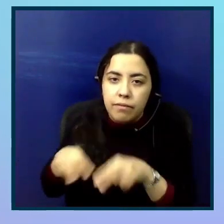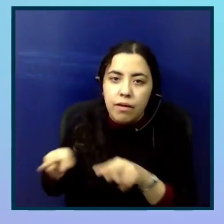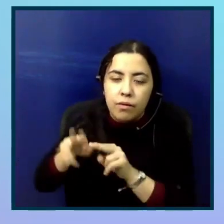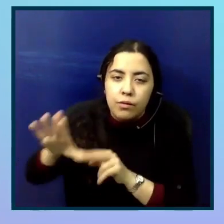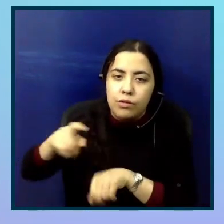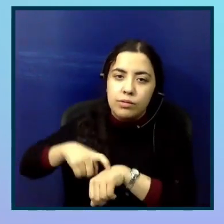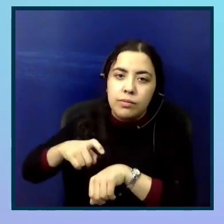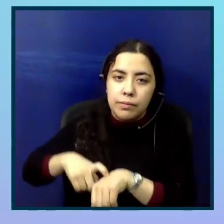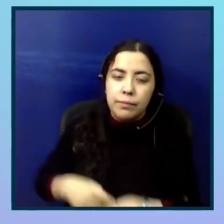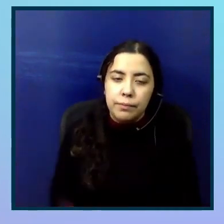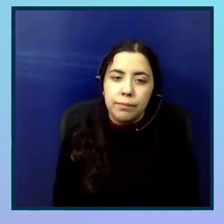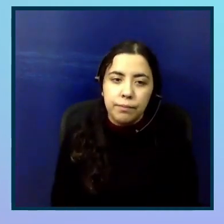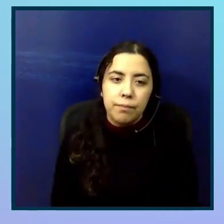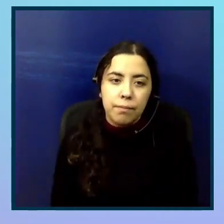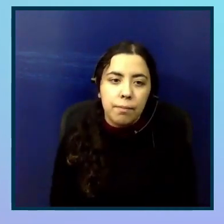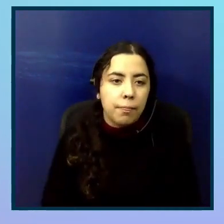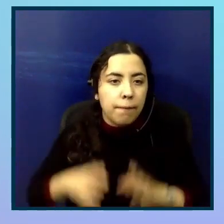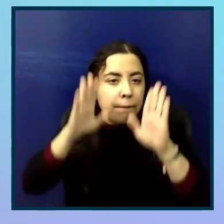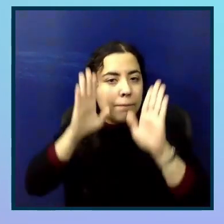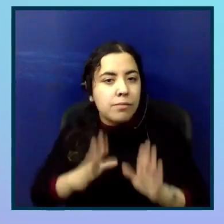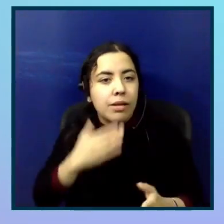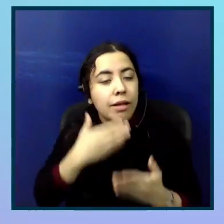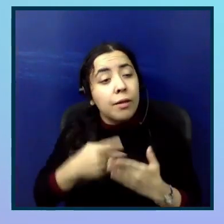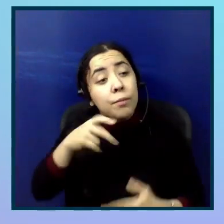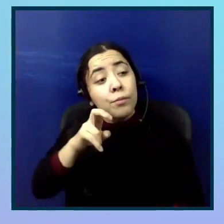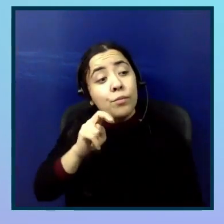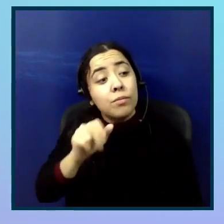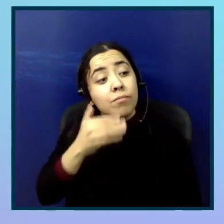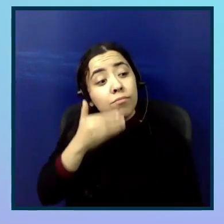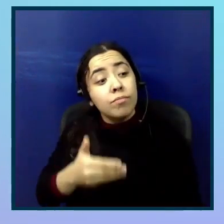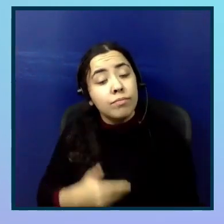Great. Thank you, Prerna.